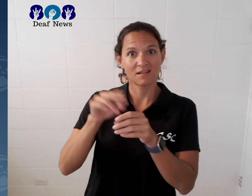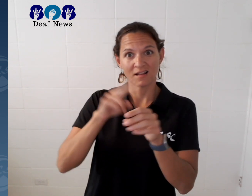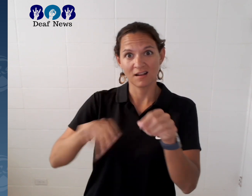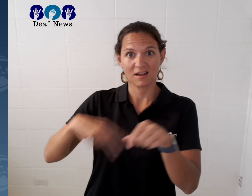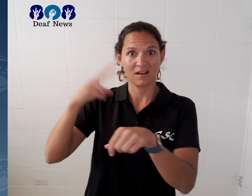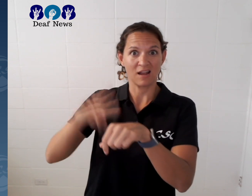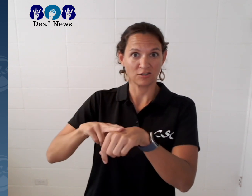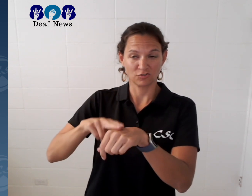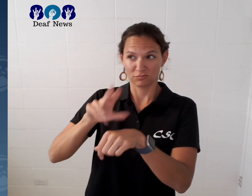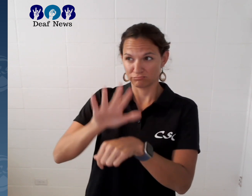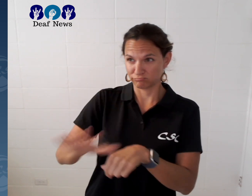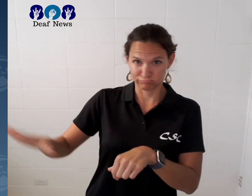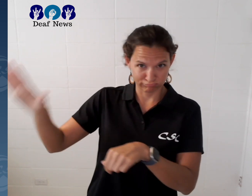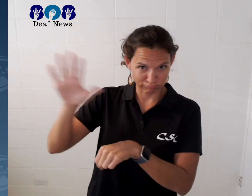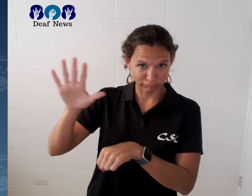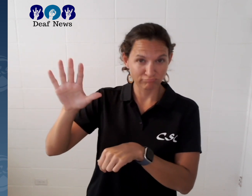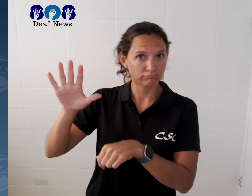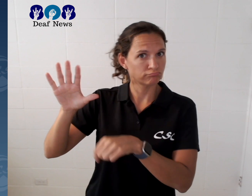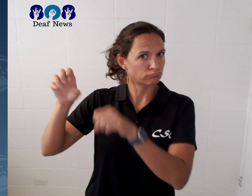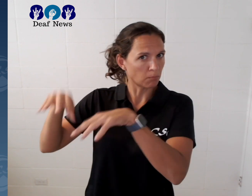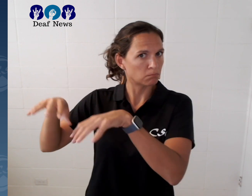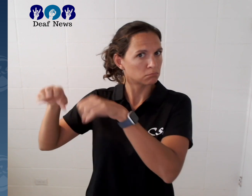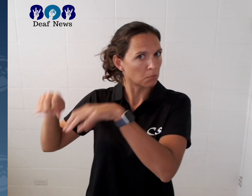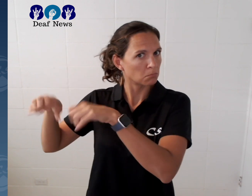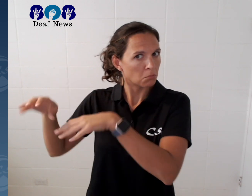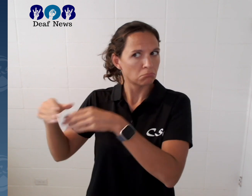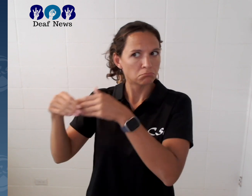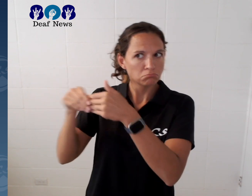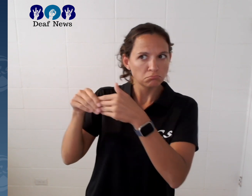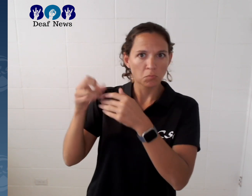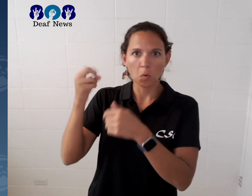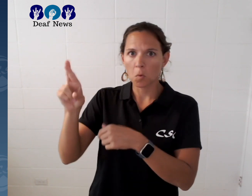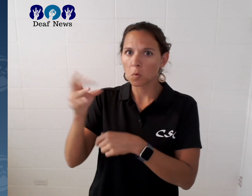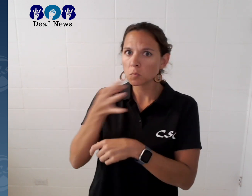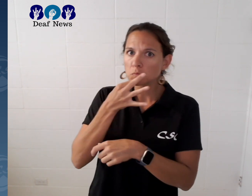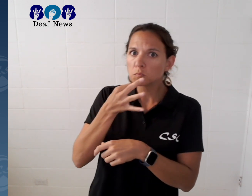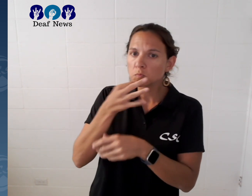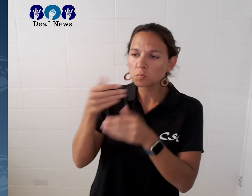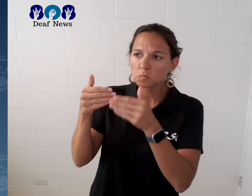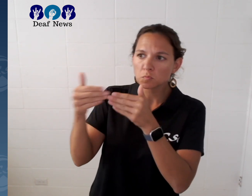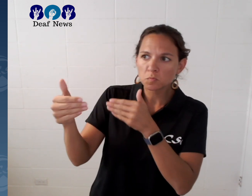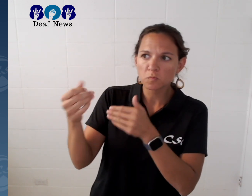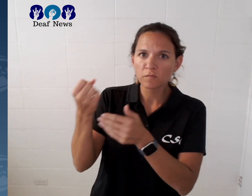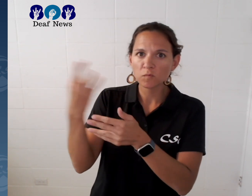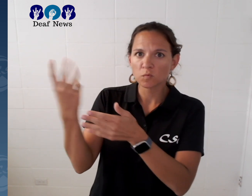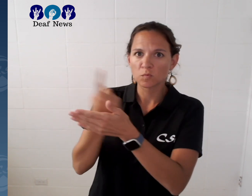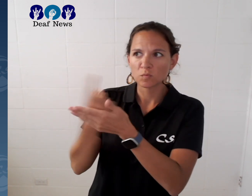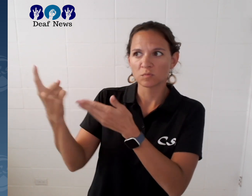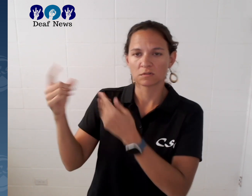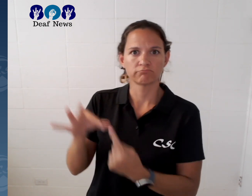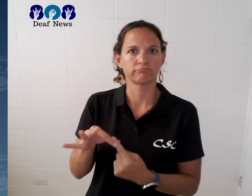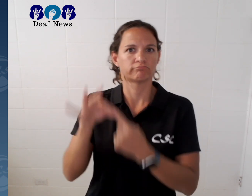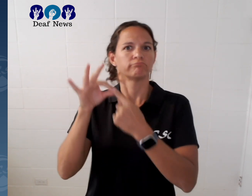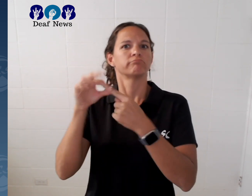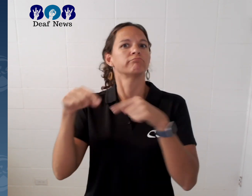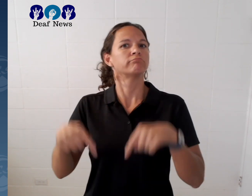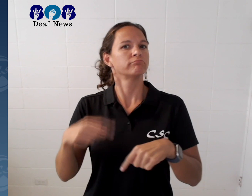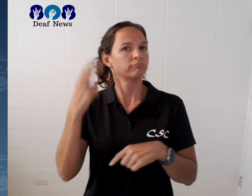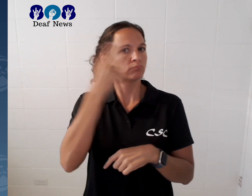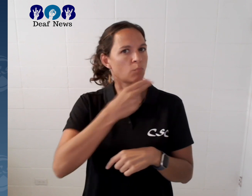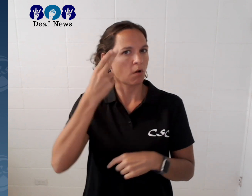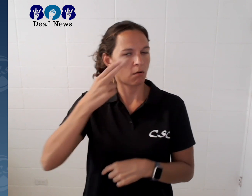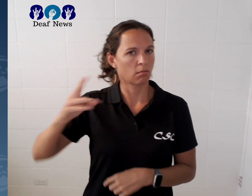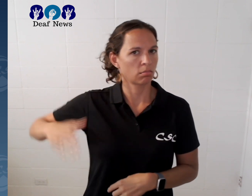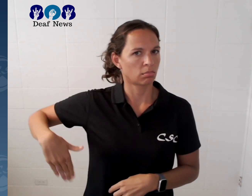have dropped or eased on or will soon within a few weeks the mask mandate except for Hawaii.